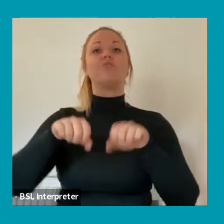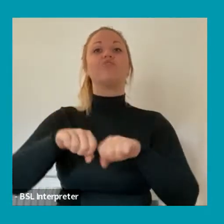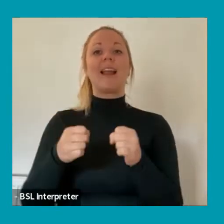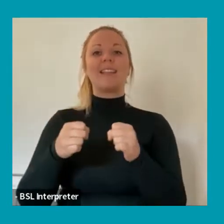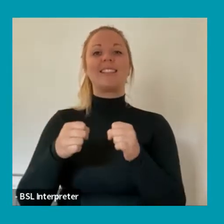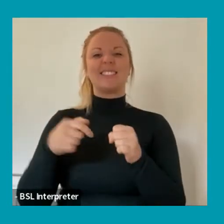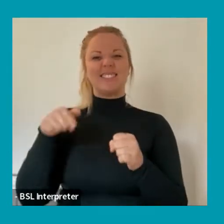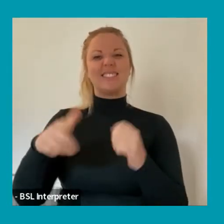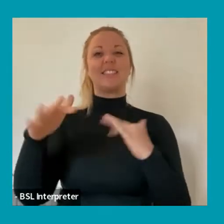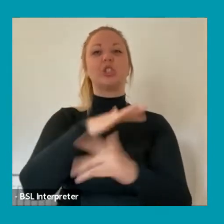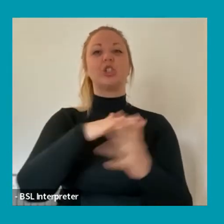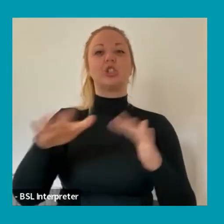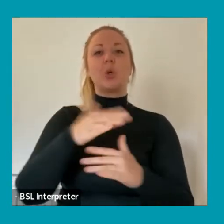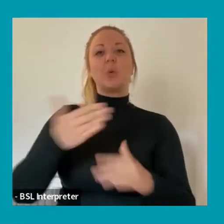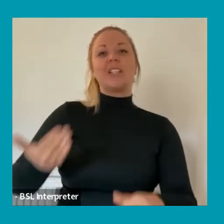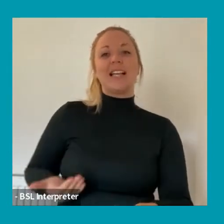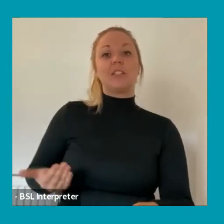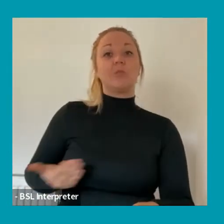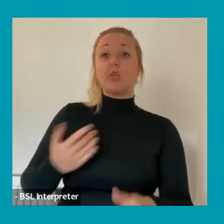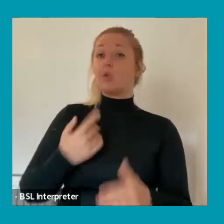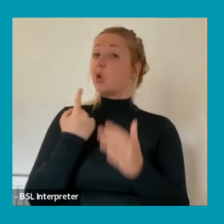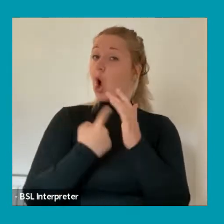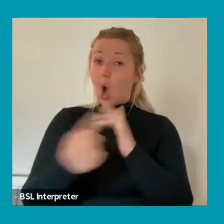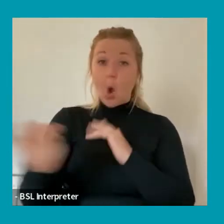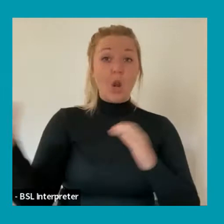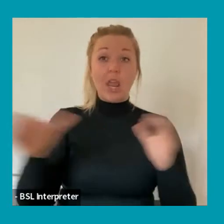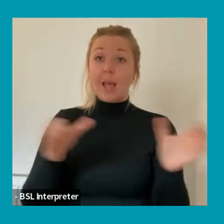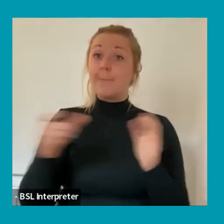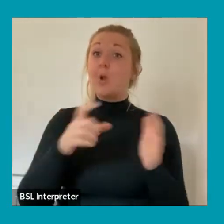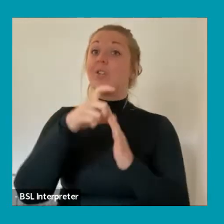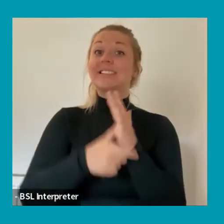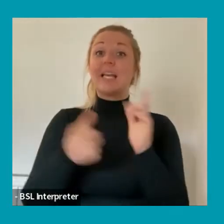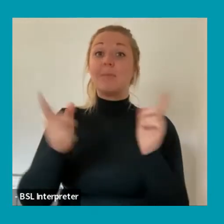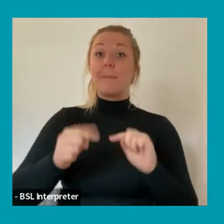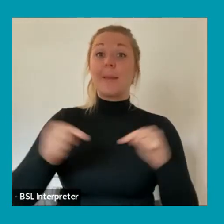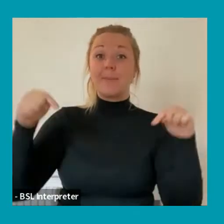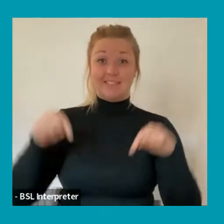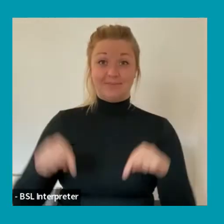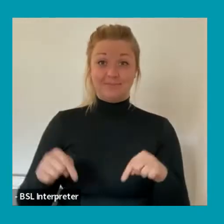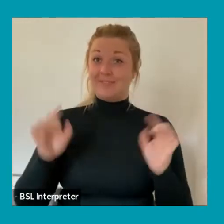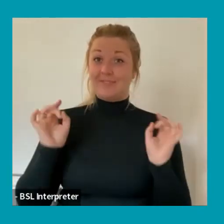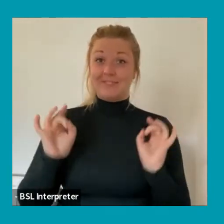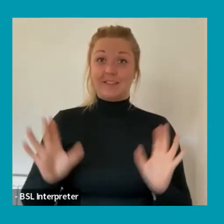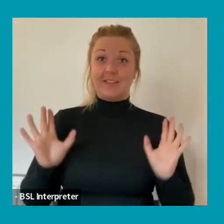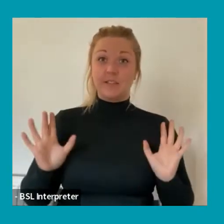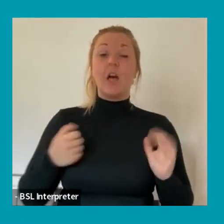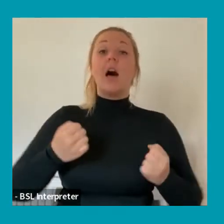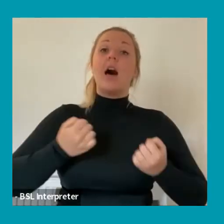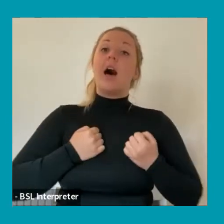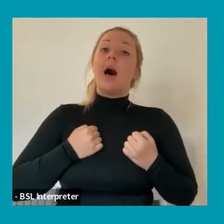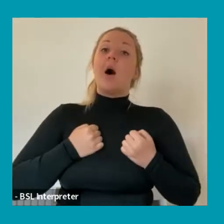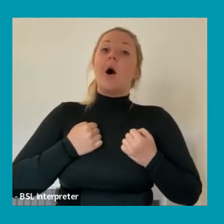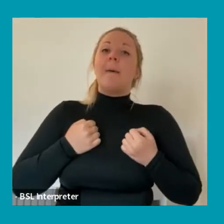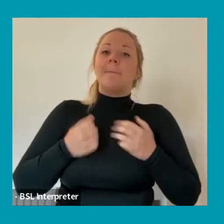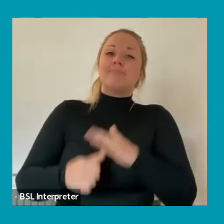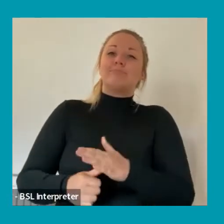We only employ disabled people here. Our main offering is a disability specialist job board.